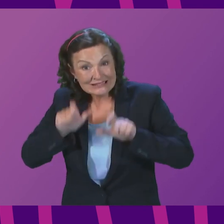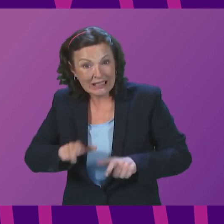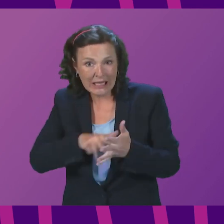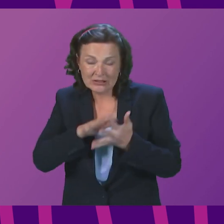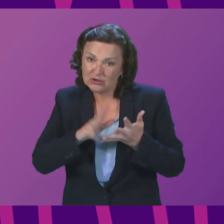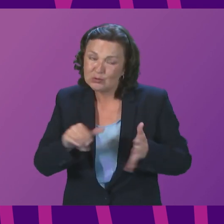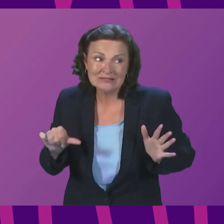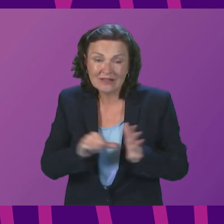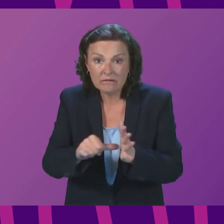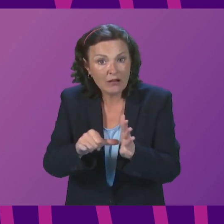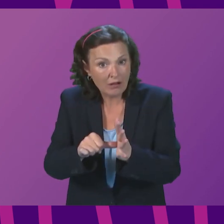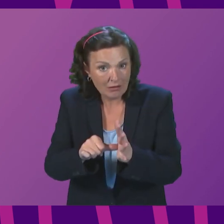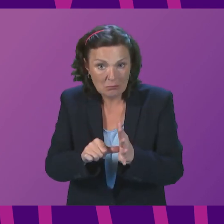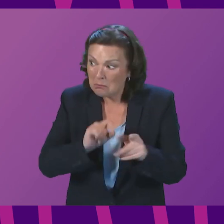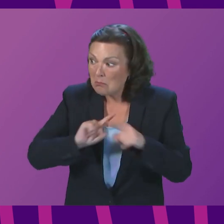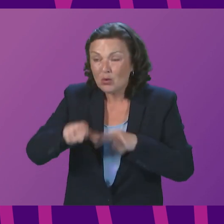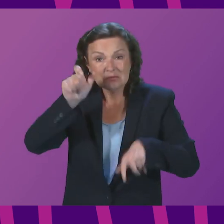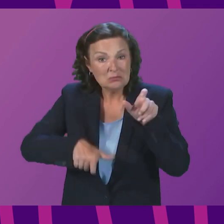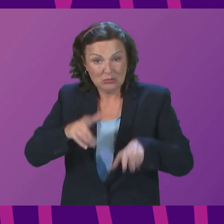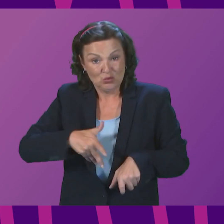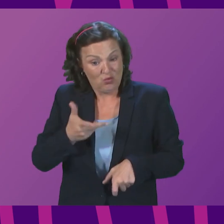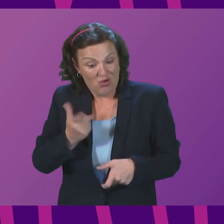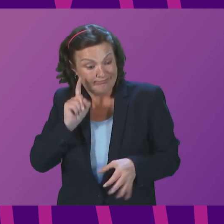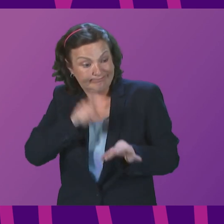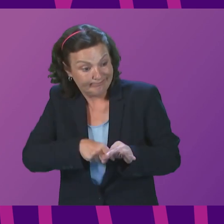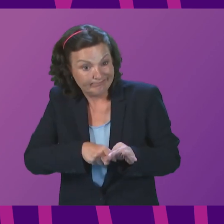The First Minister mentioned the Sturrock review.